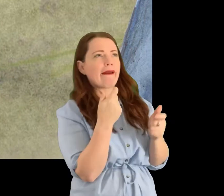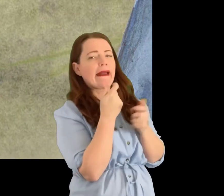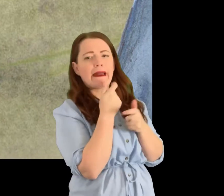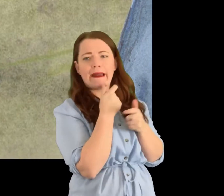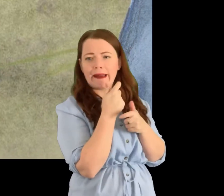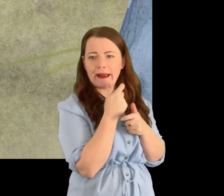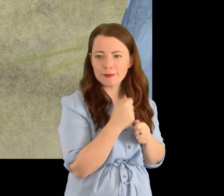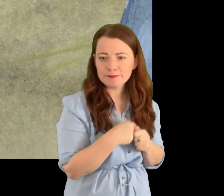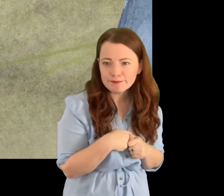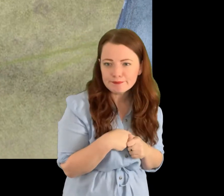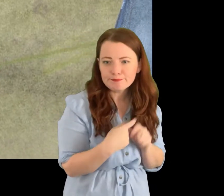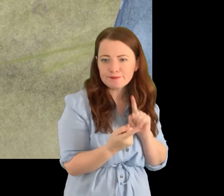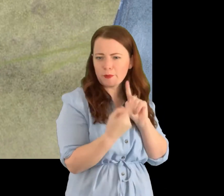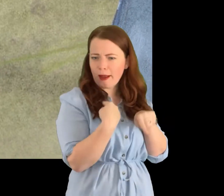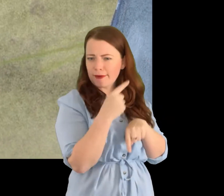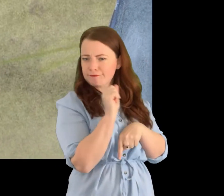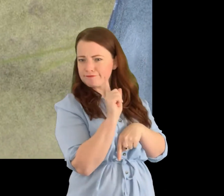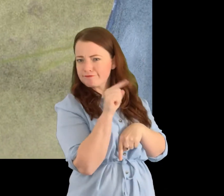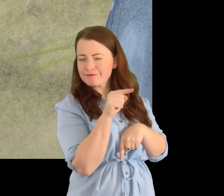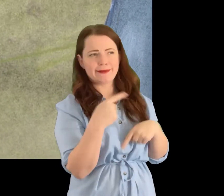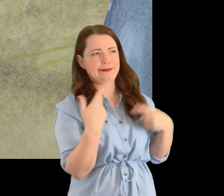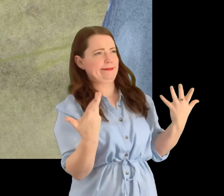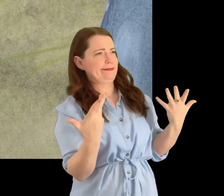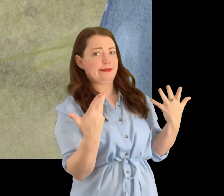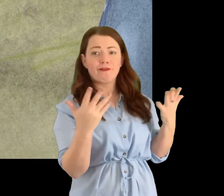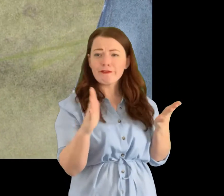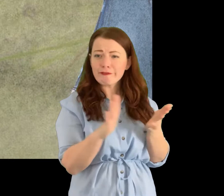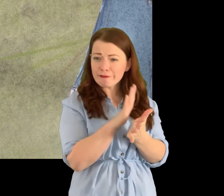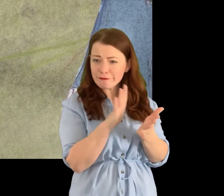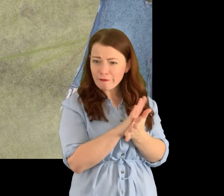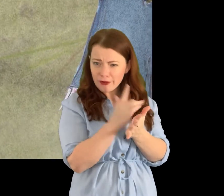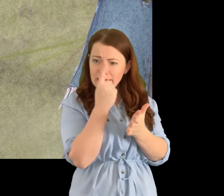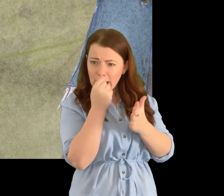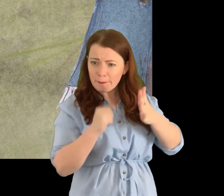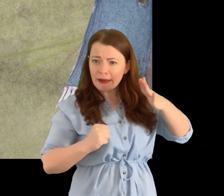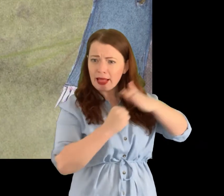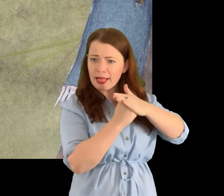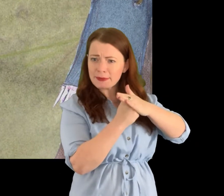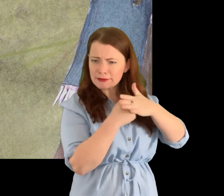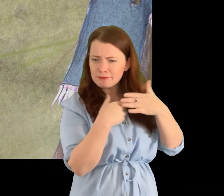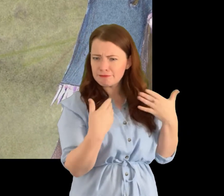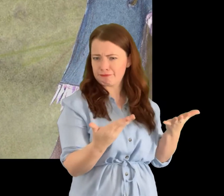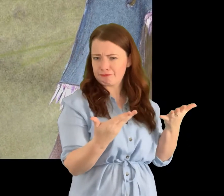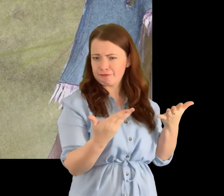Who, laughed in his high foxy voice And shouted back “Can fun have a limit?”